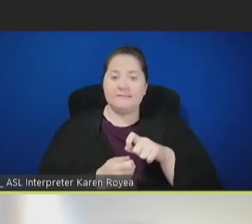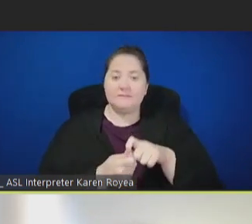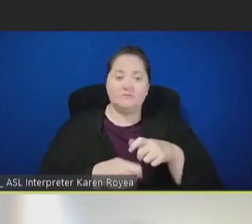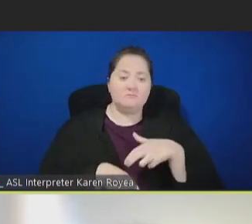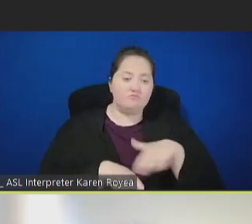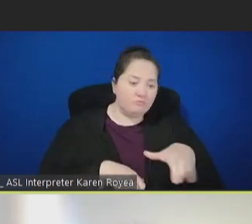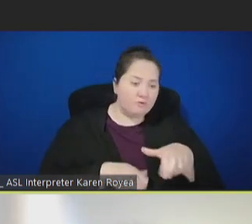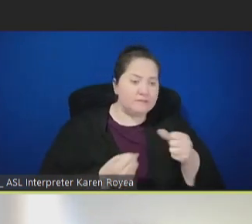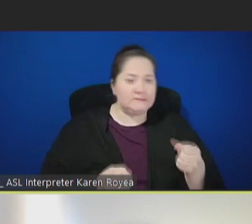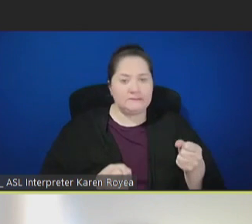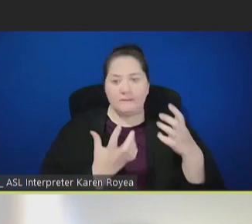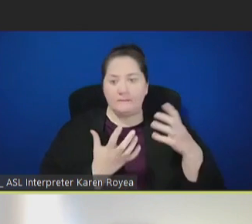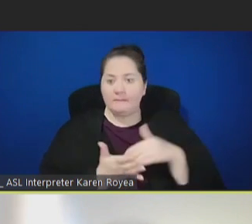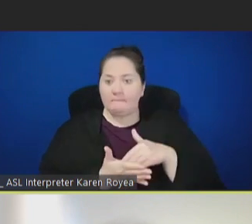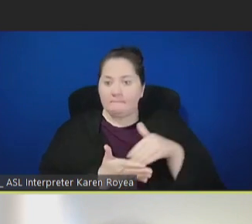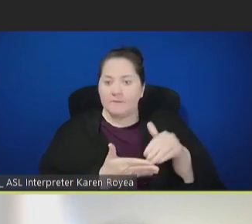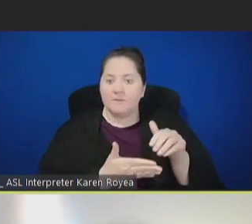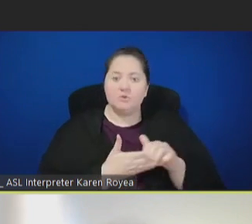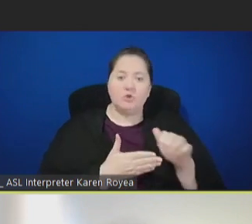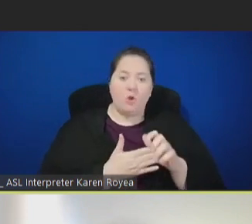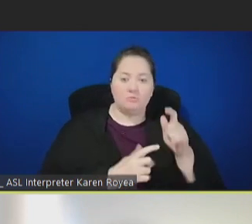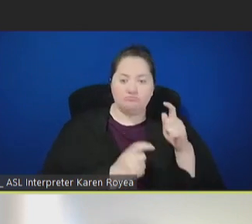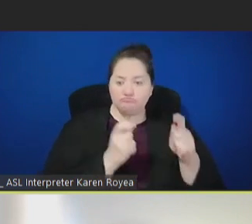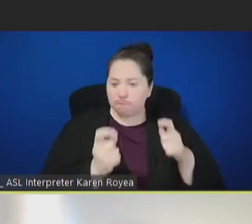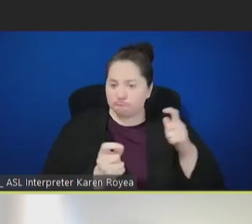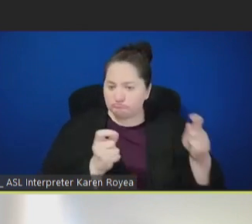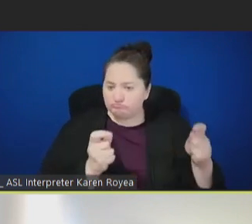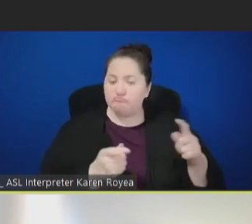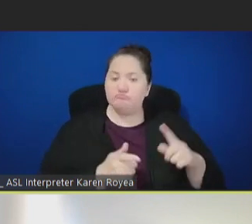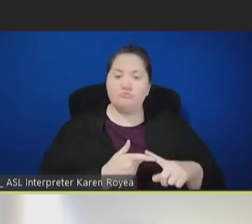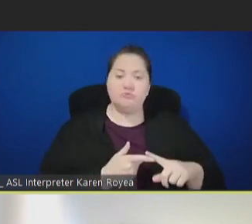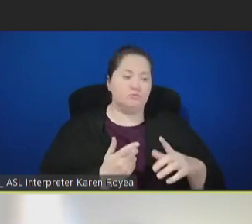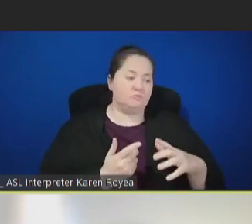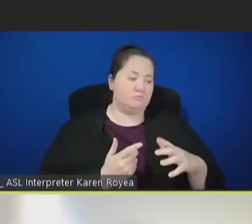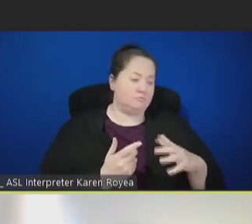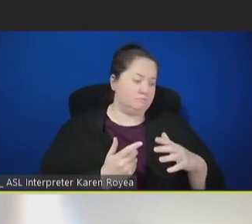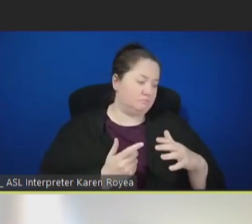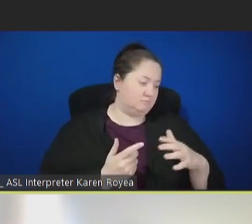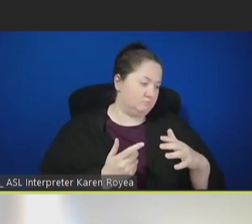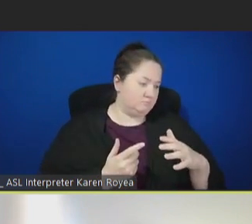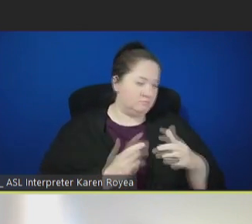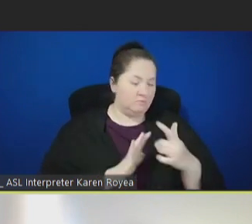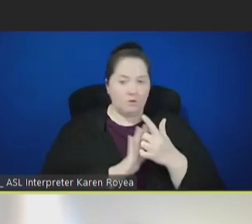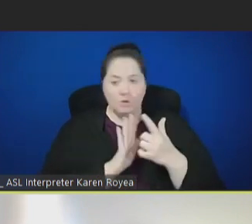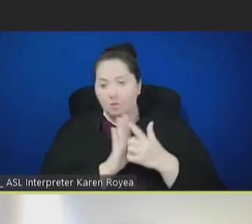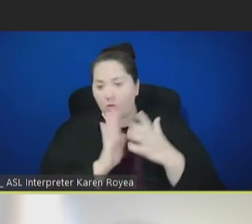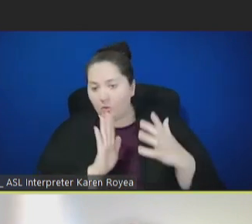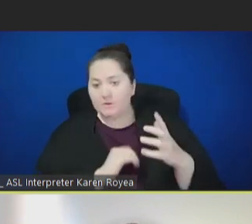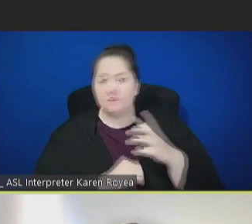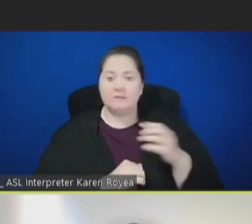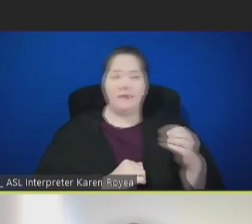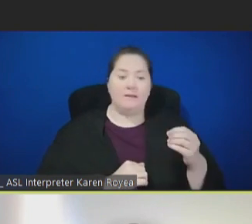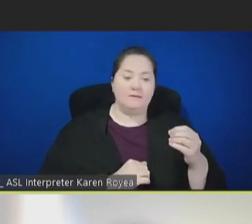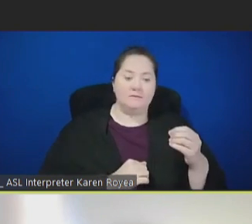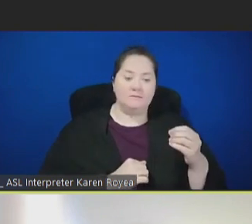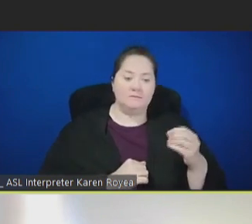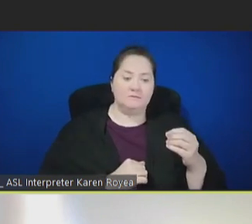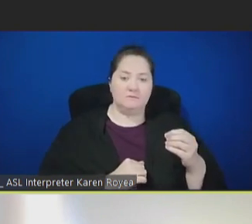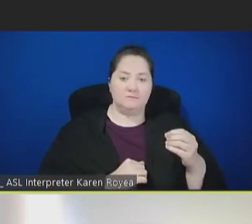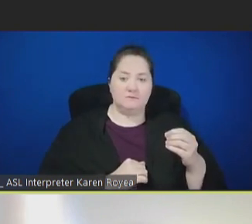how many millions of dollars have been awarded to attorneys as well as petitioners.